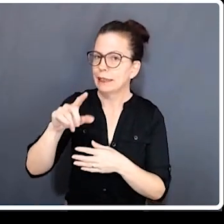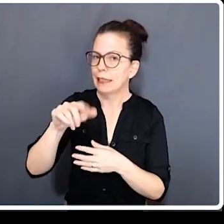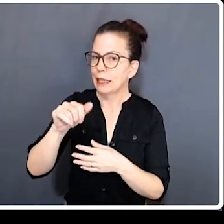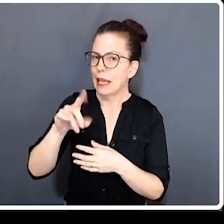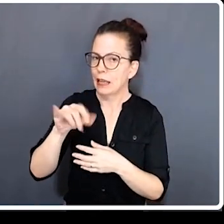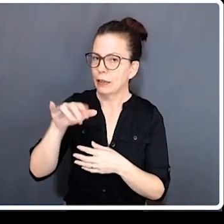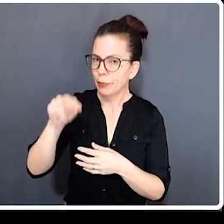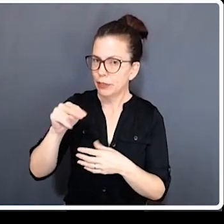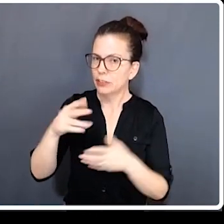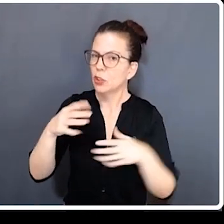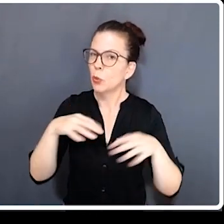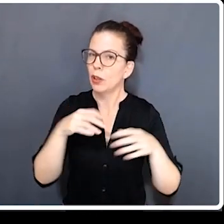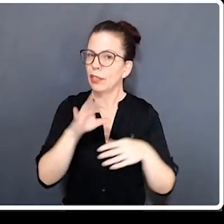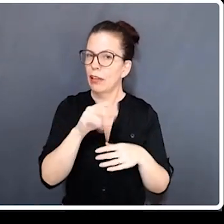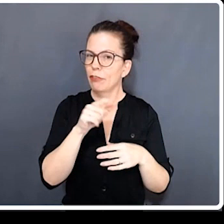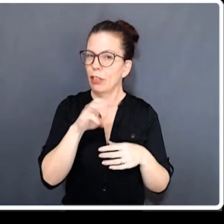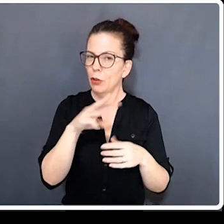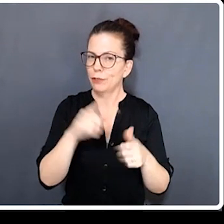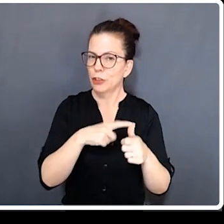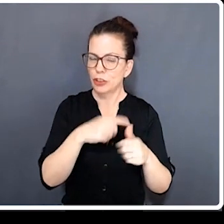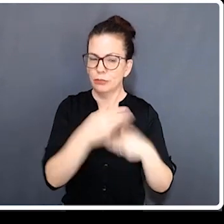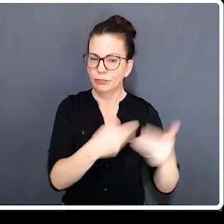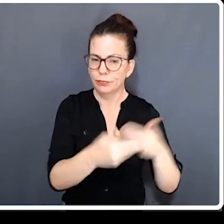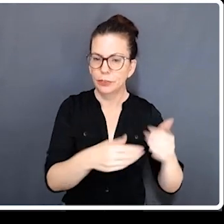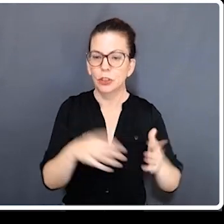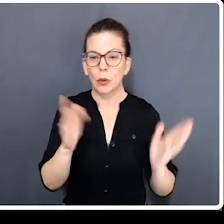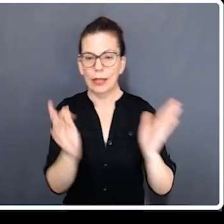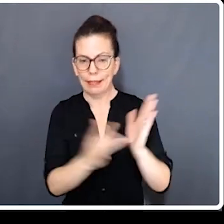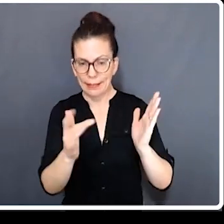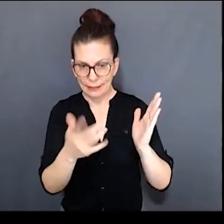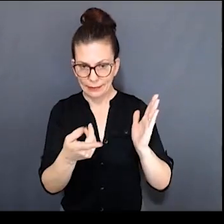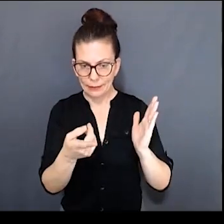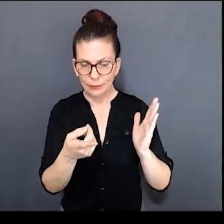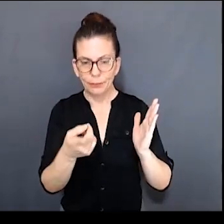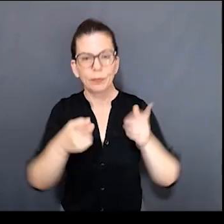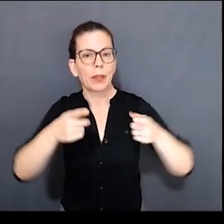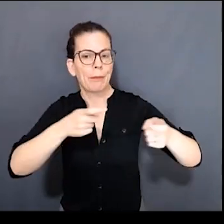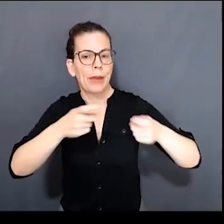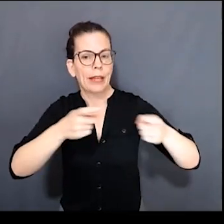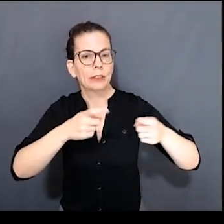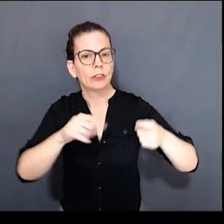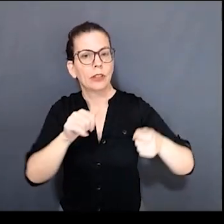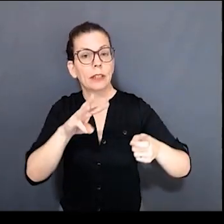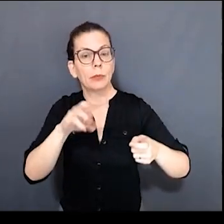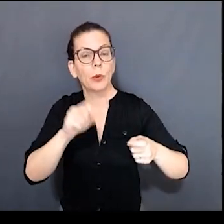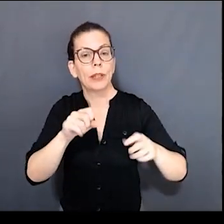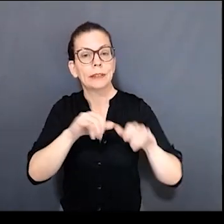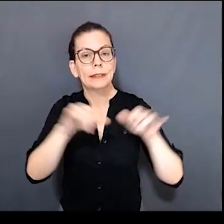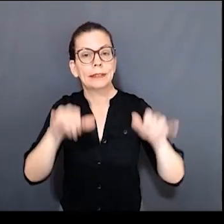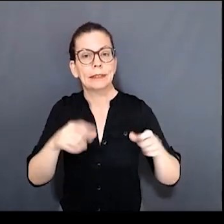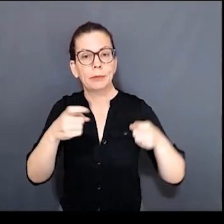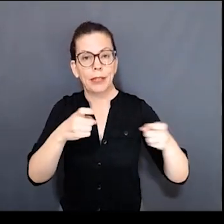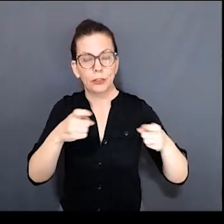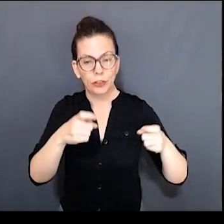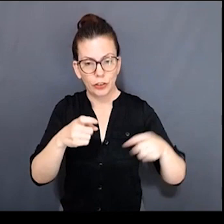So let's just go through that flow first. So I'm going to hit this button, managing AWS Systems manager.